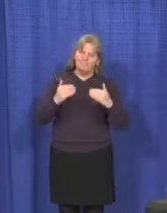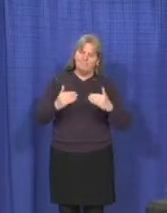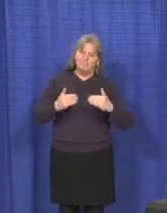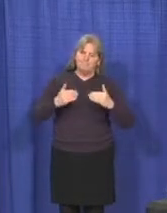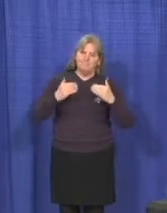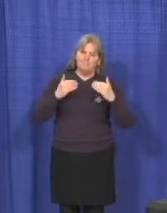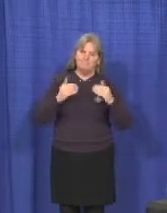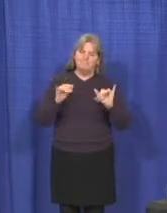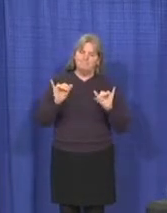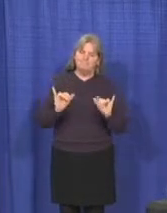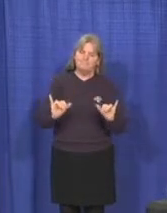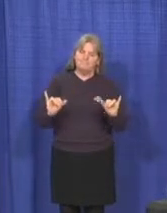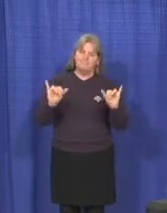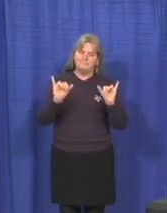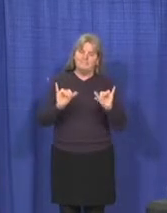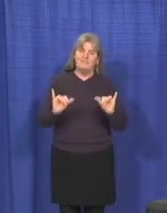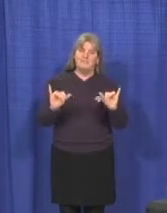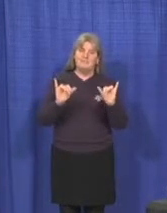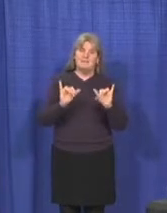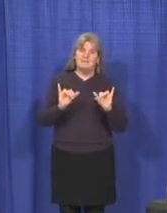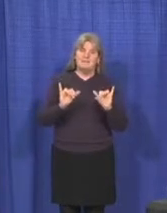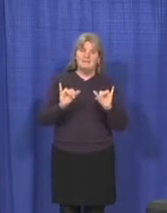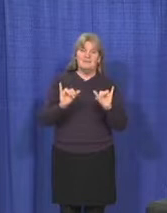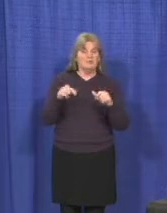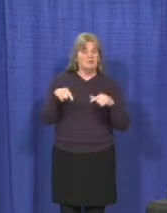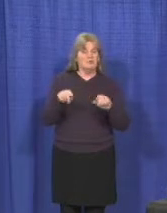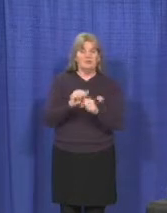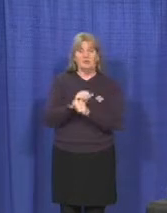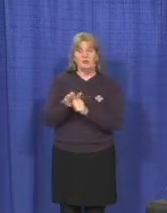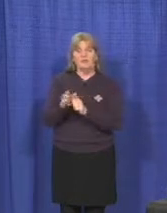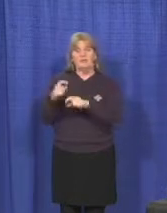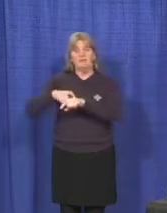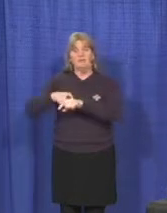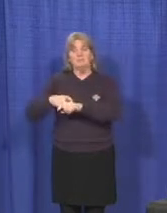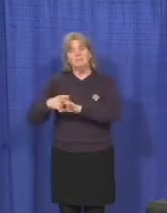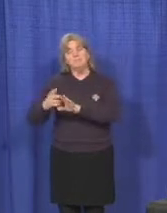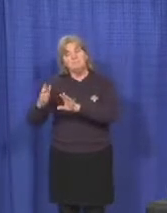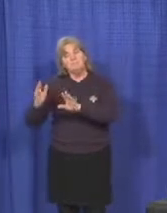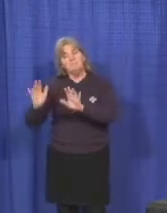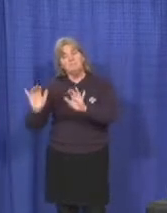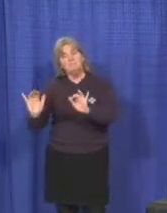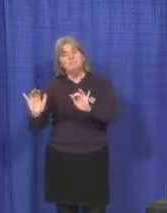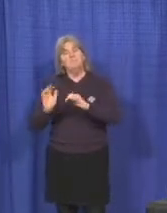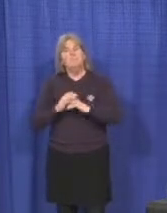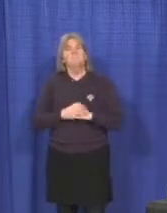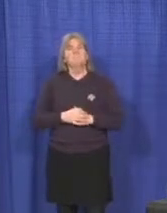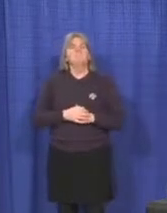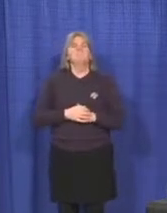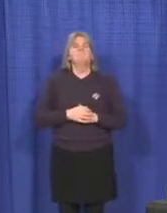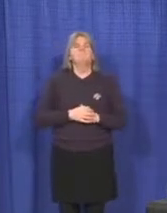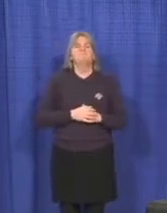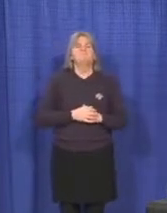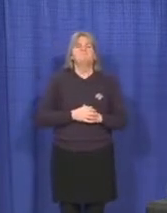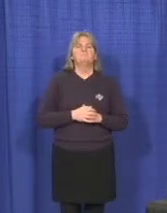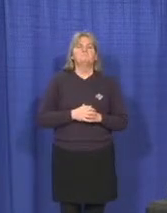remained steady in the midst of this pandemic.